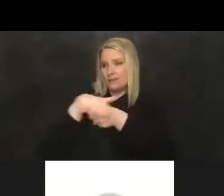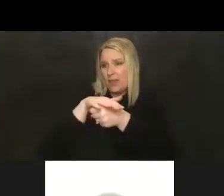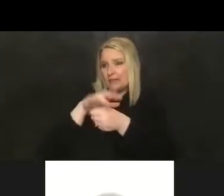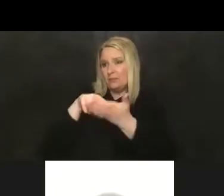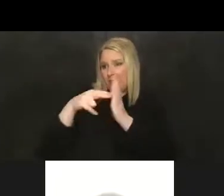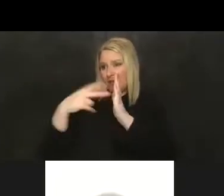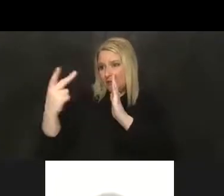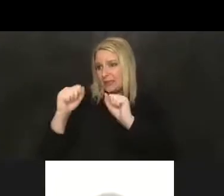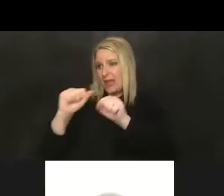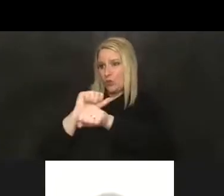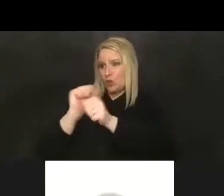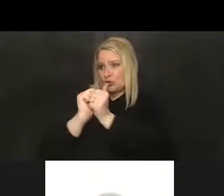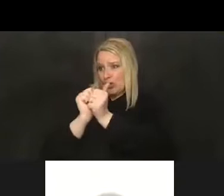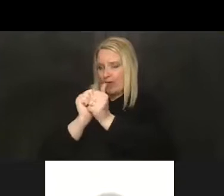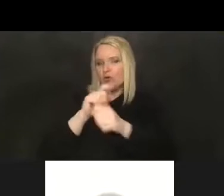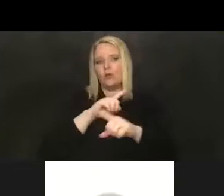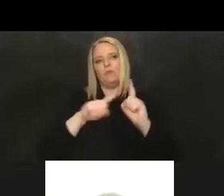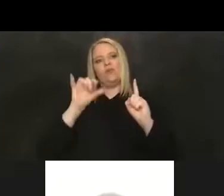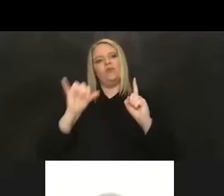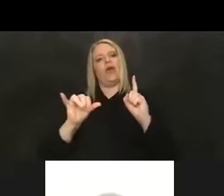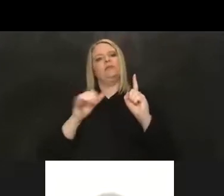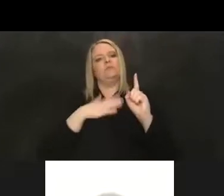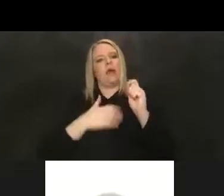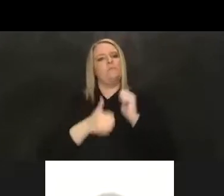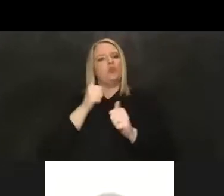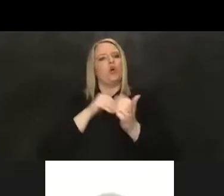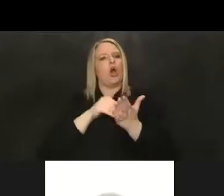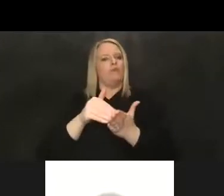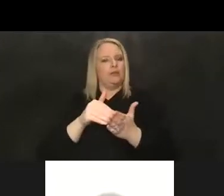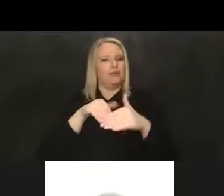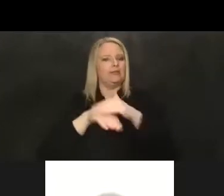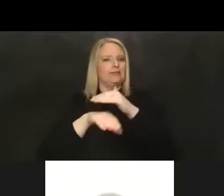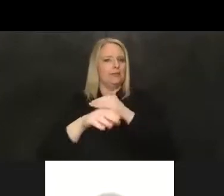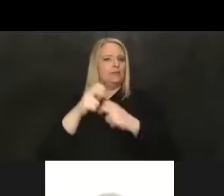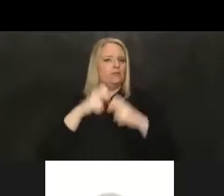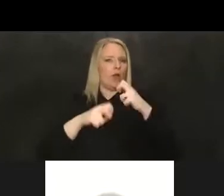but that's how I most frequently experience accessibility issues to getting my work presented